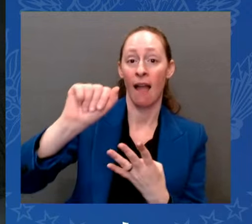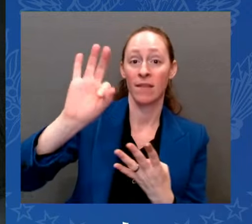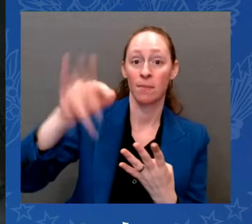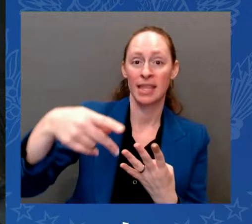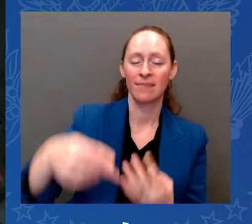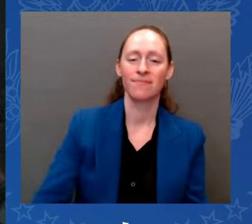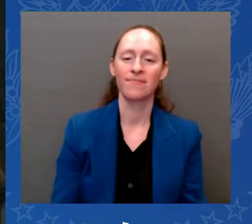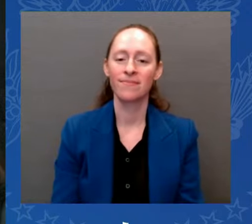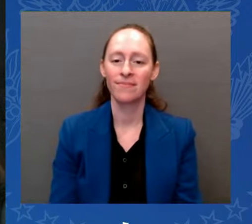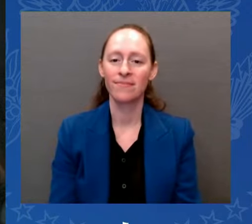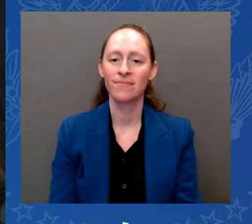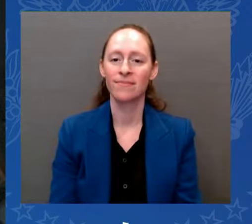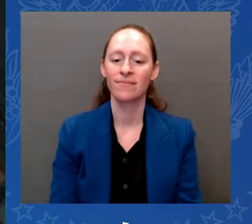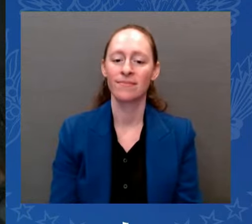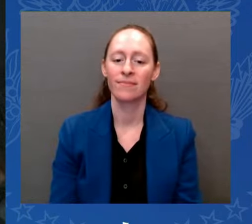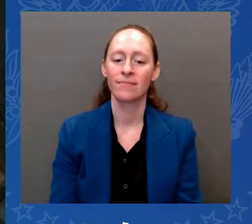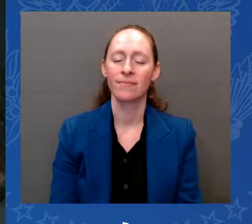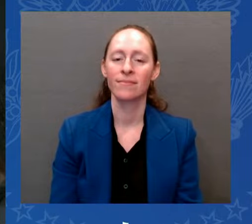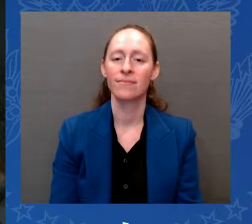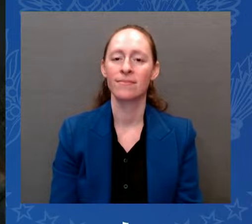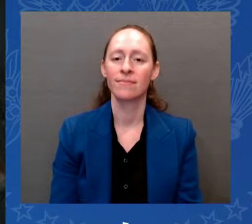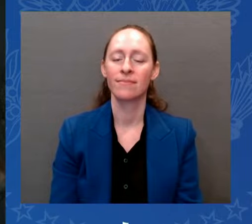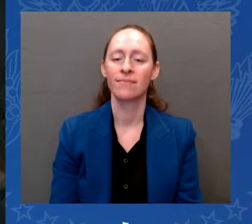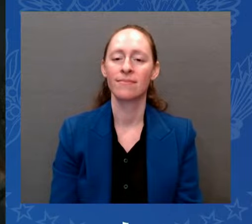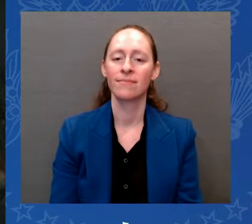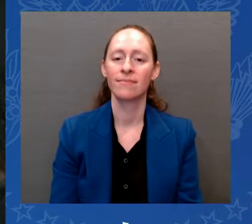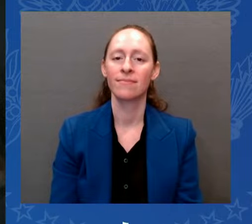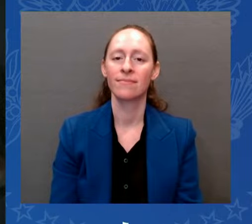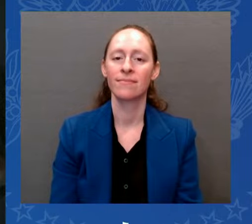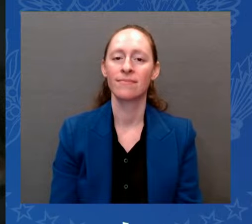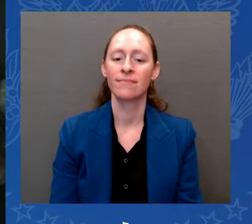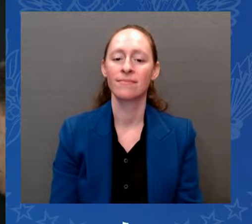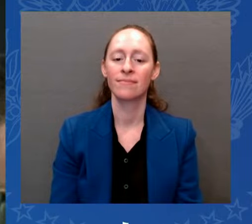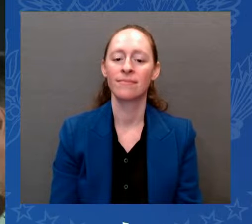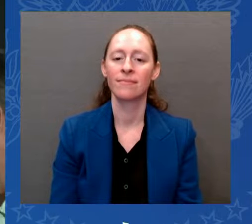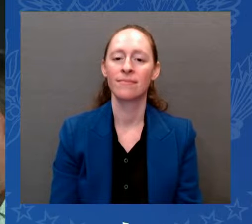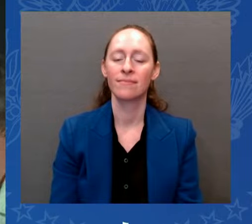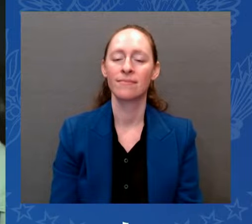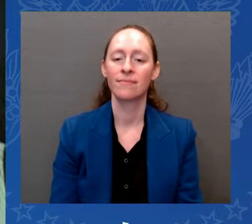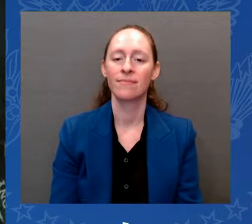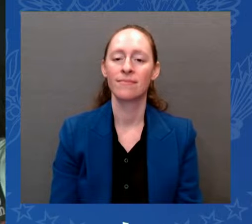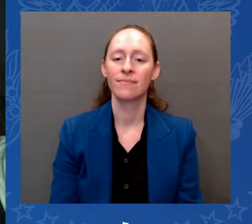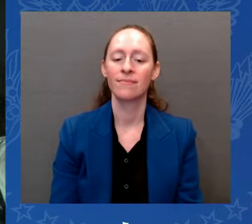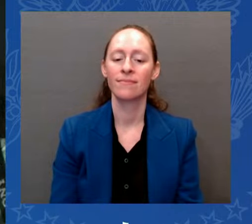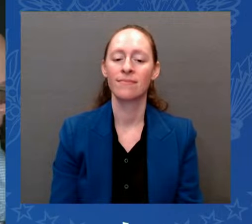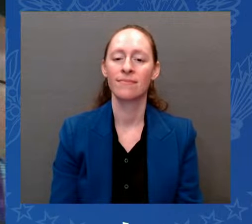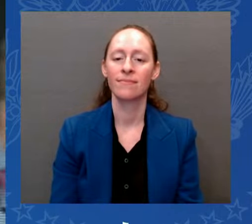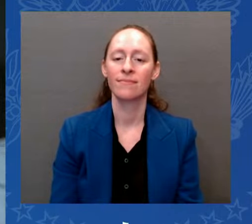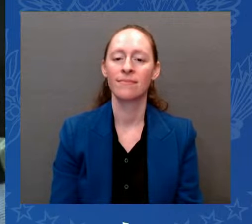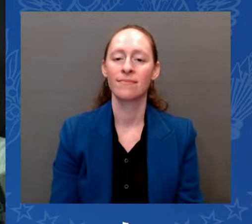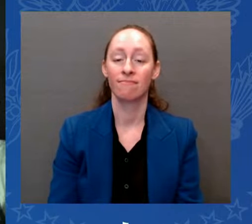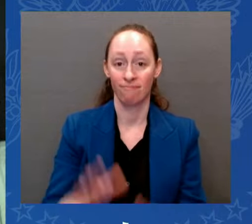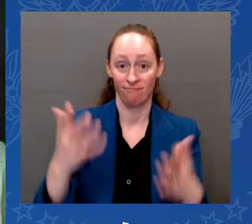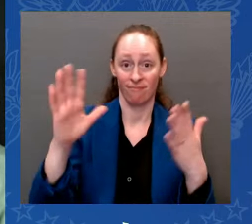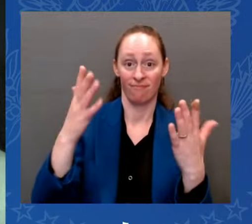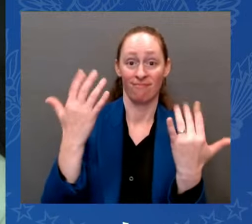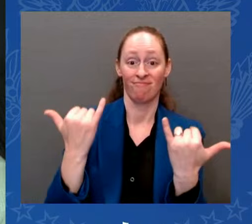Does the retaking of Kherson in Ukraine signal a turning point in the war, in your opinion, that the Ukrainians --